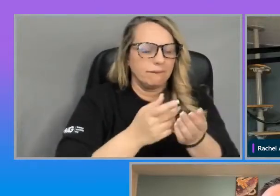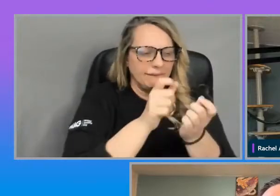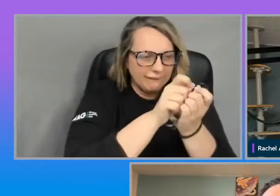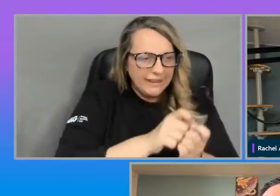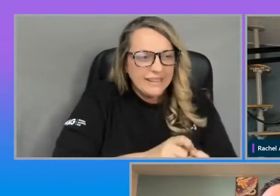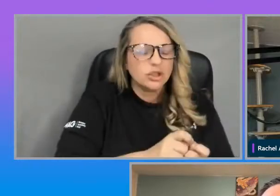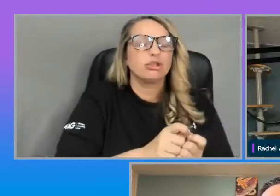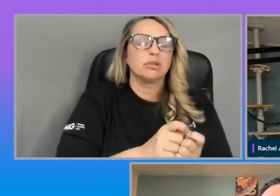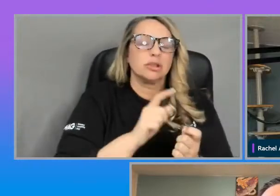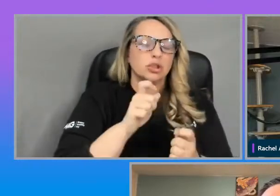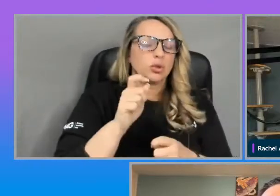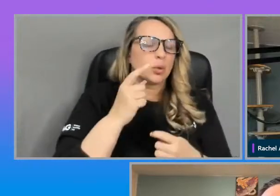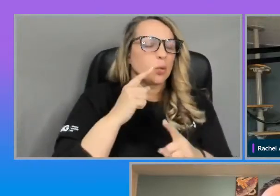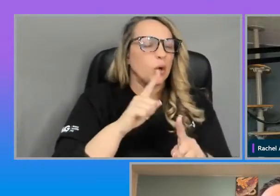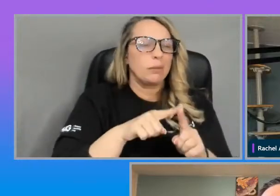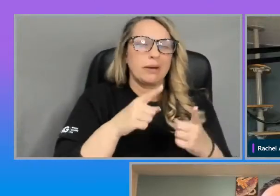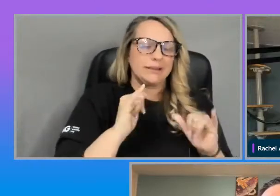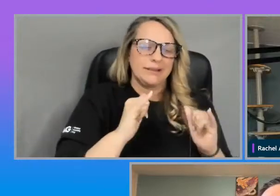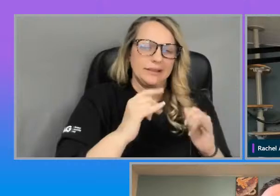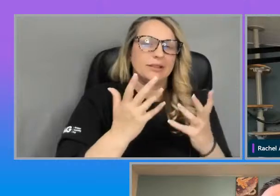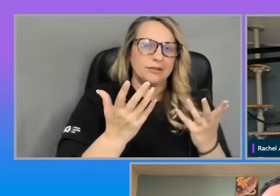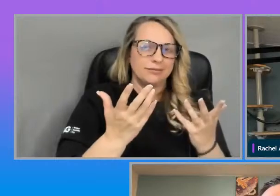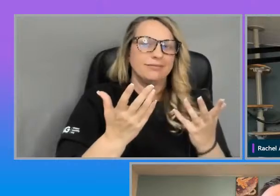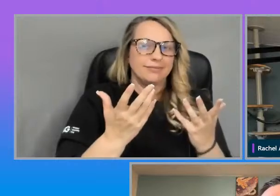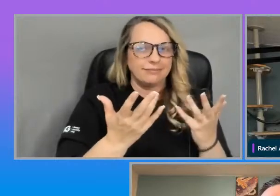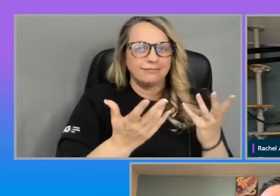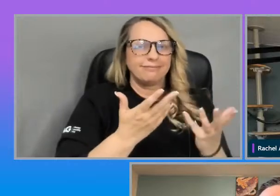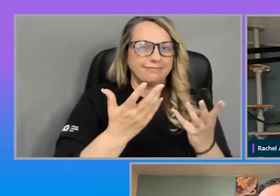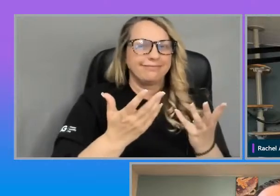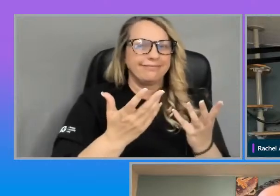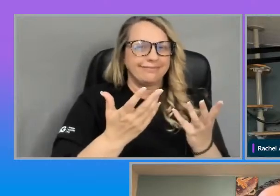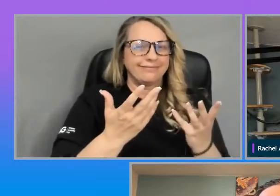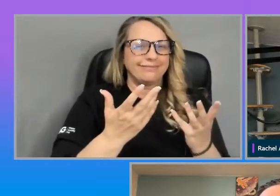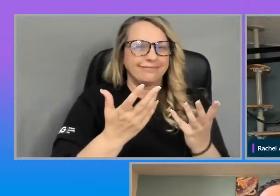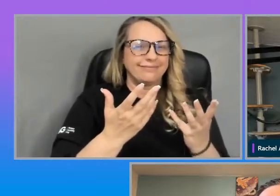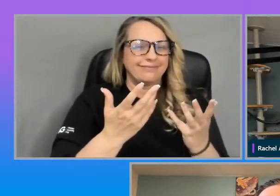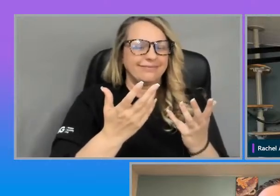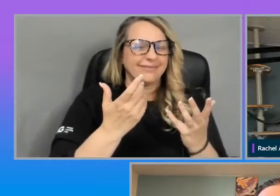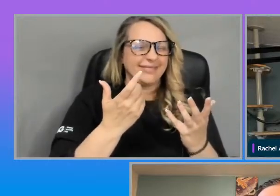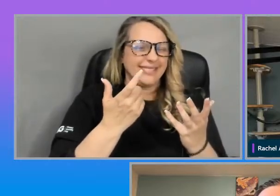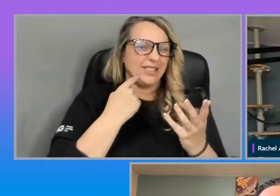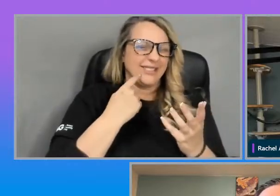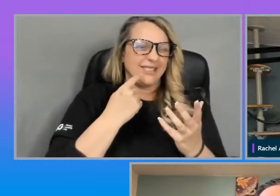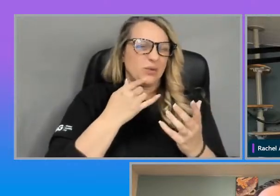should work. But yes, it's still, as I say, still early